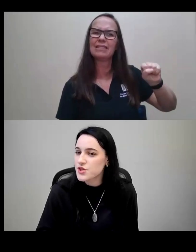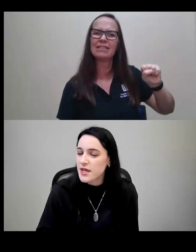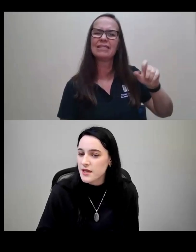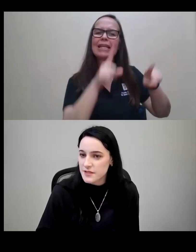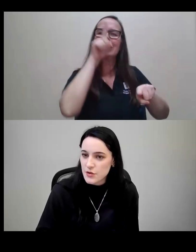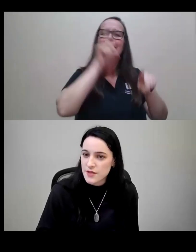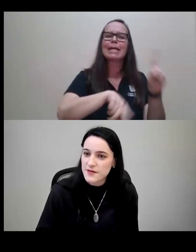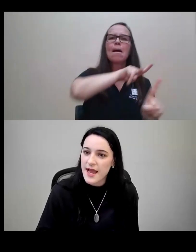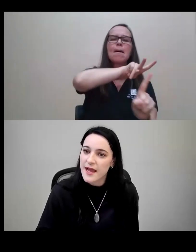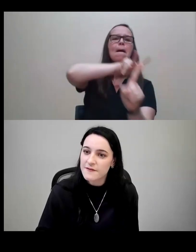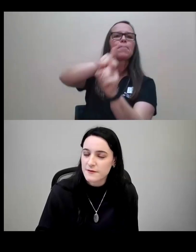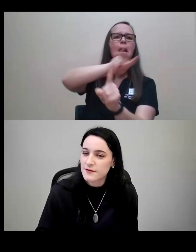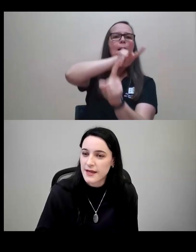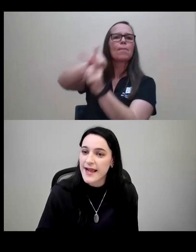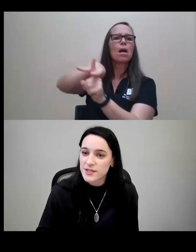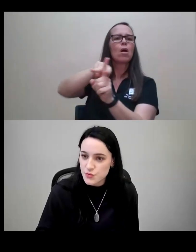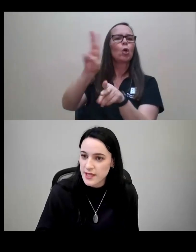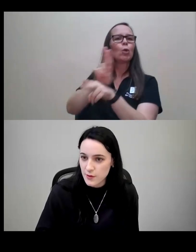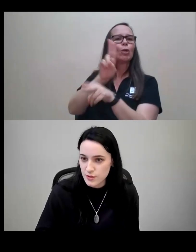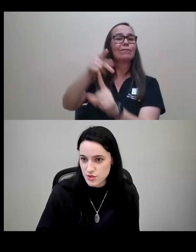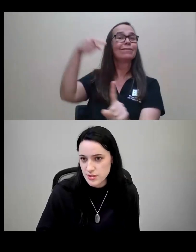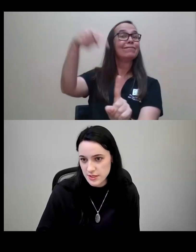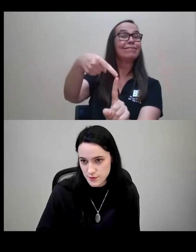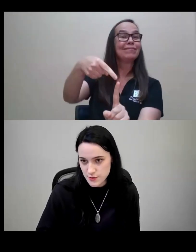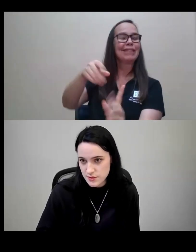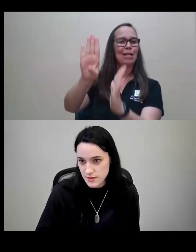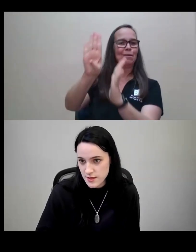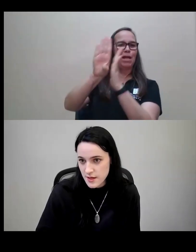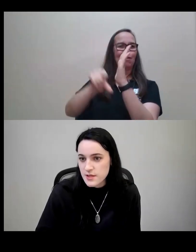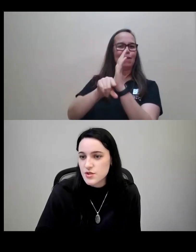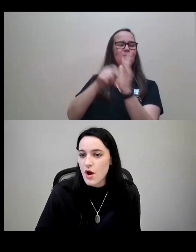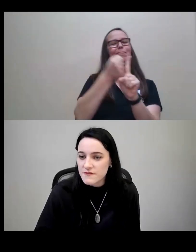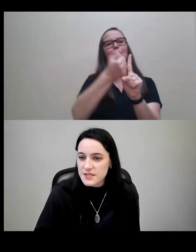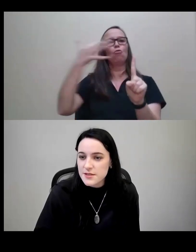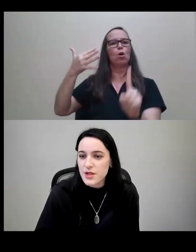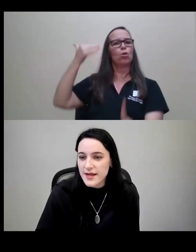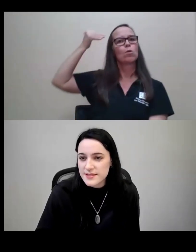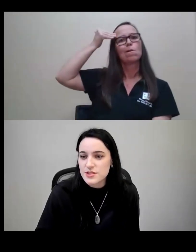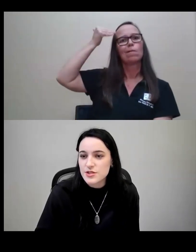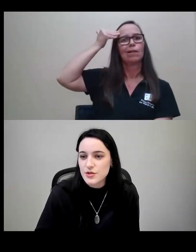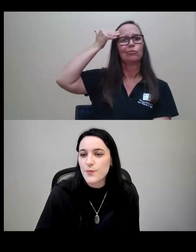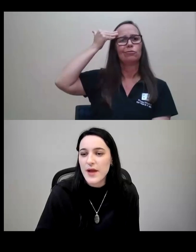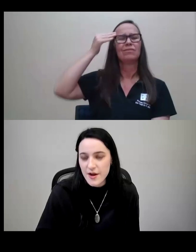language if they don't even have a casual language to use? So all of this applies to